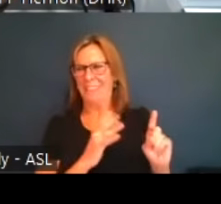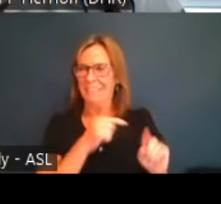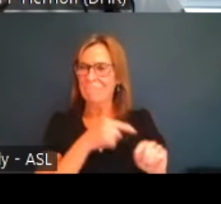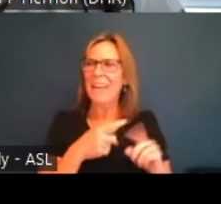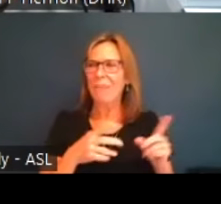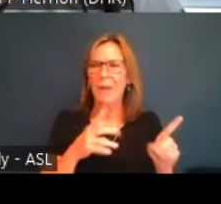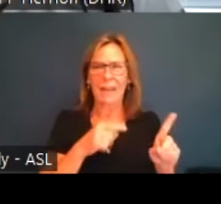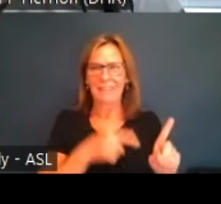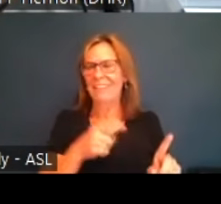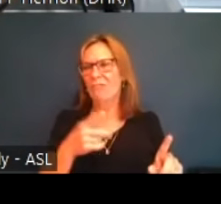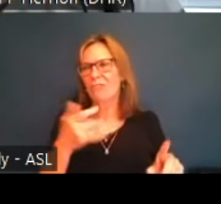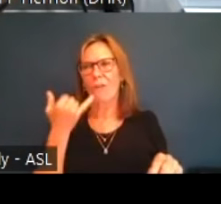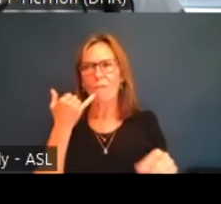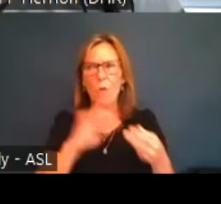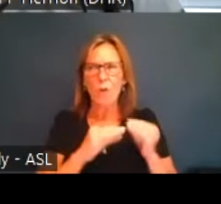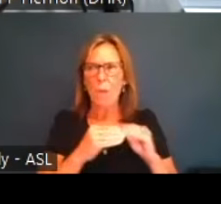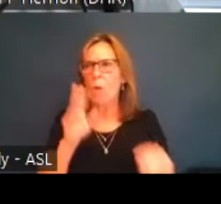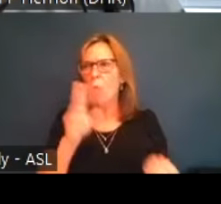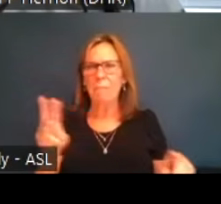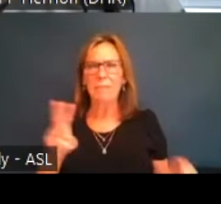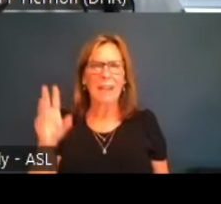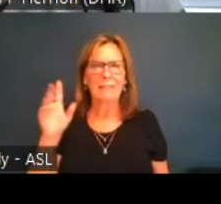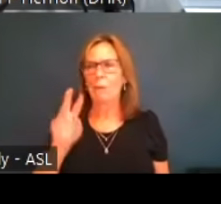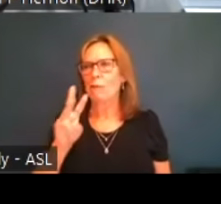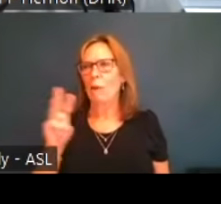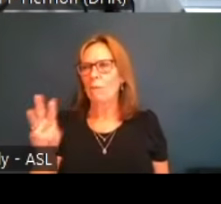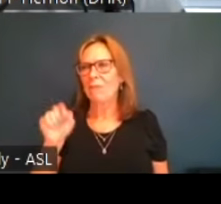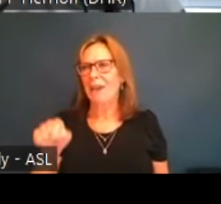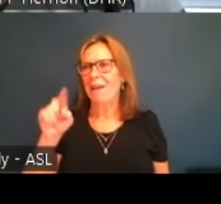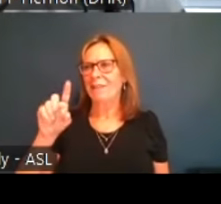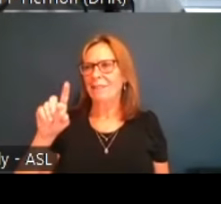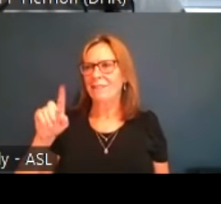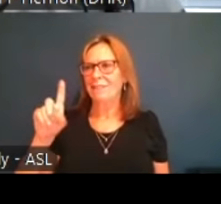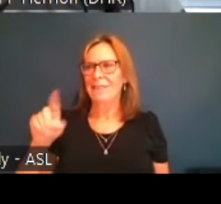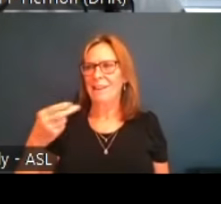And we also have a social media presence on Twitter and Facebook, et cetera,